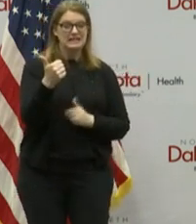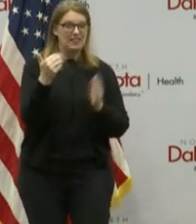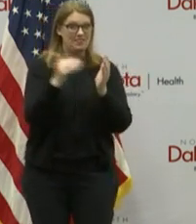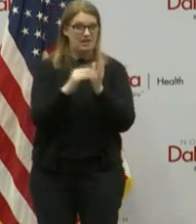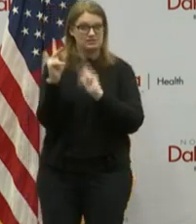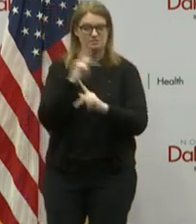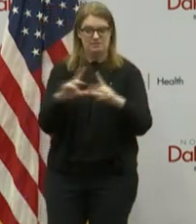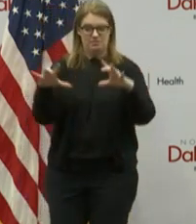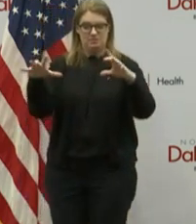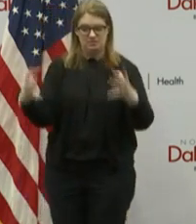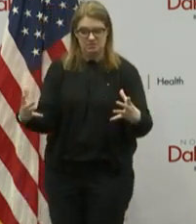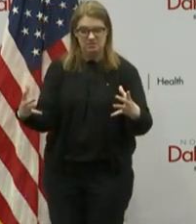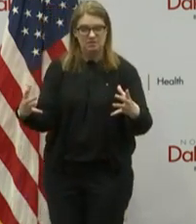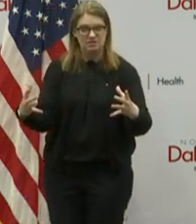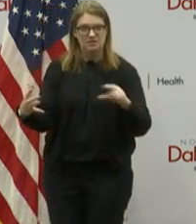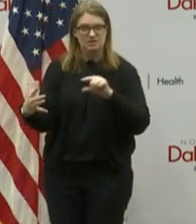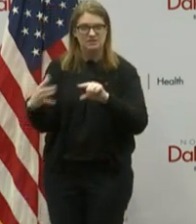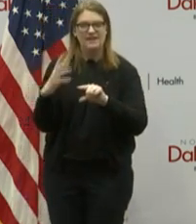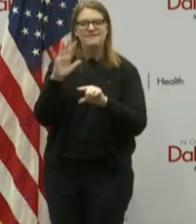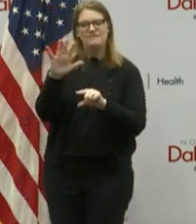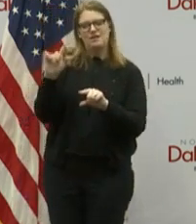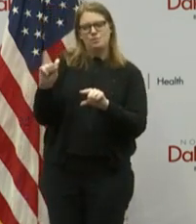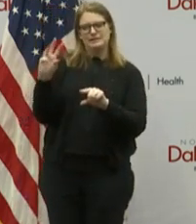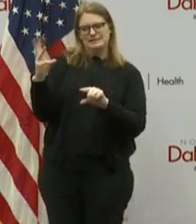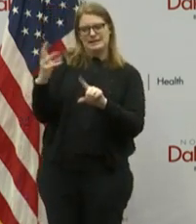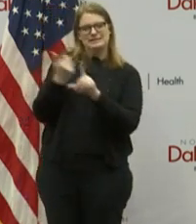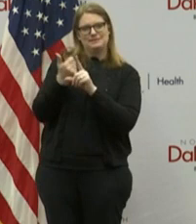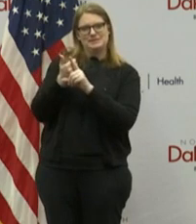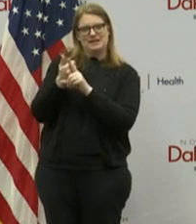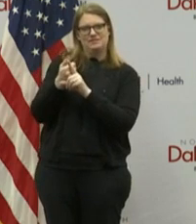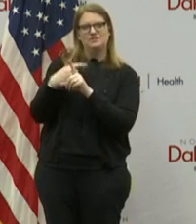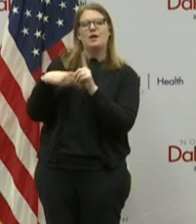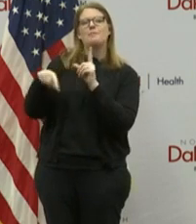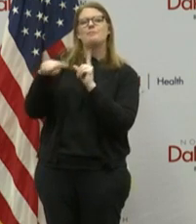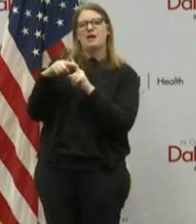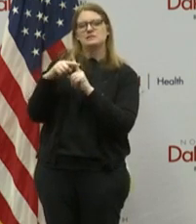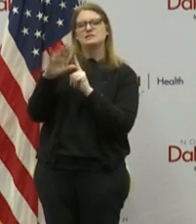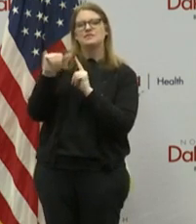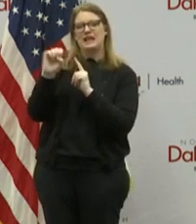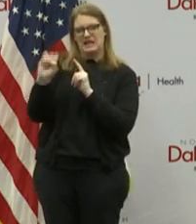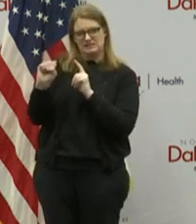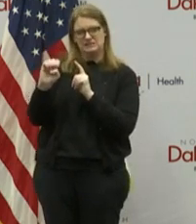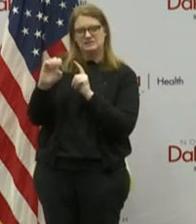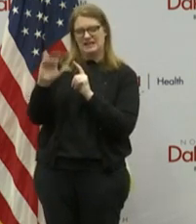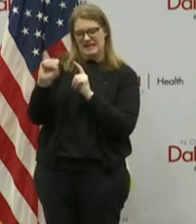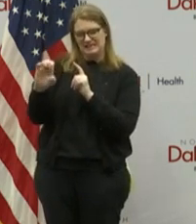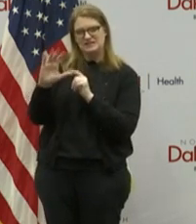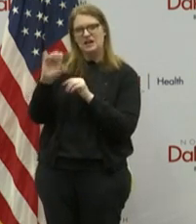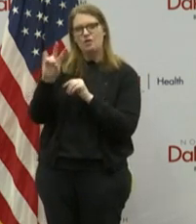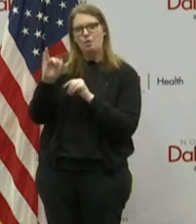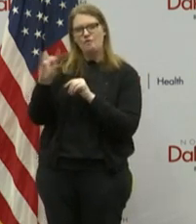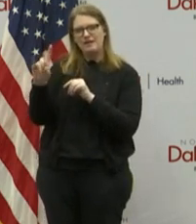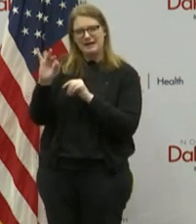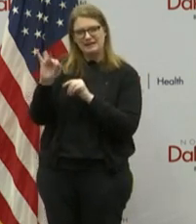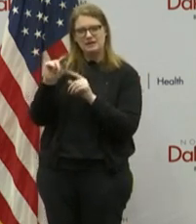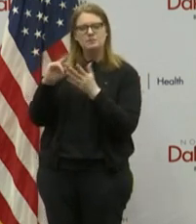CASE RATES AND WE TAKE THE NUMBER OF 10,000 INDIVIDUALS THERE IS 5.6 PEOPLE PER 10,000